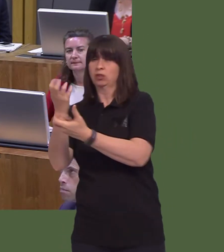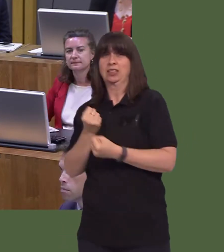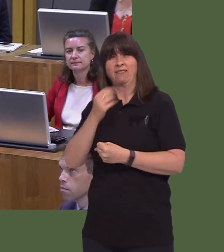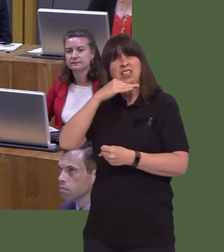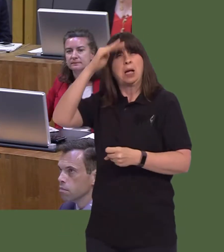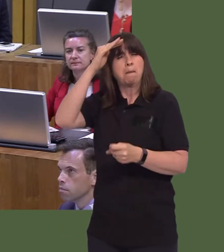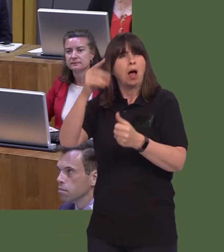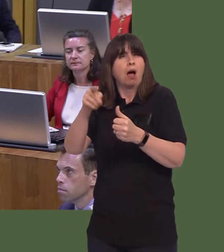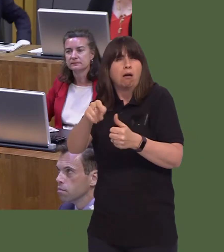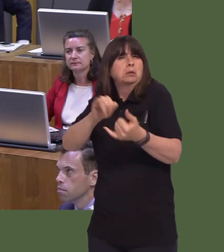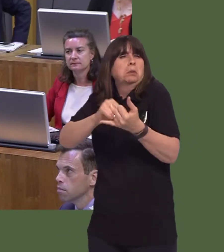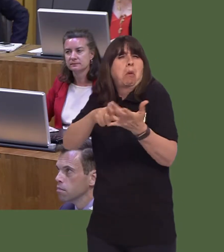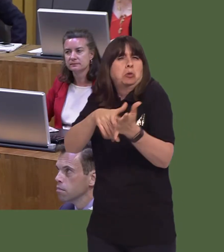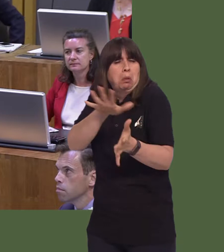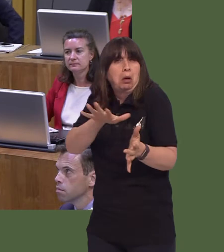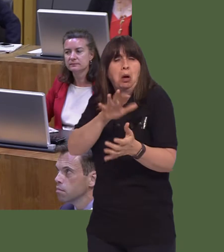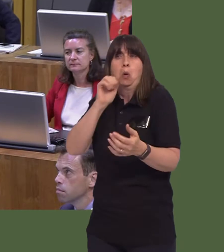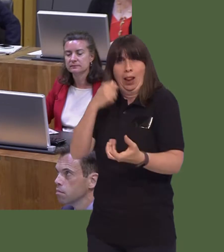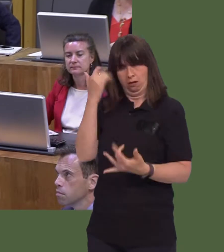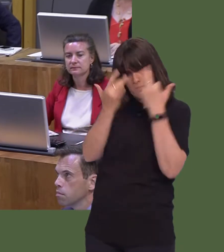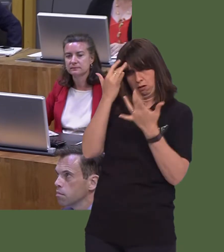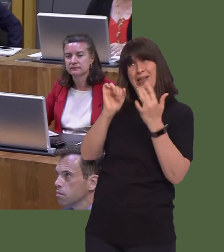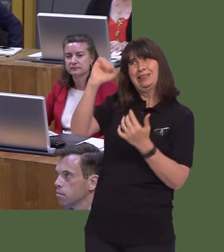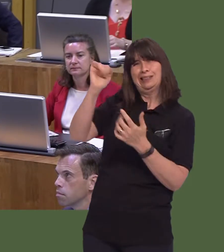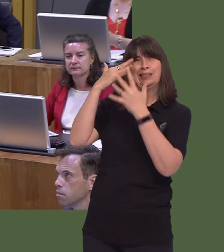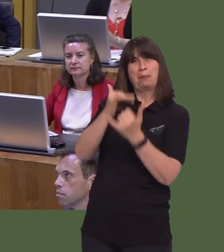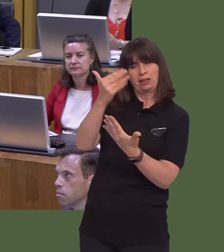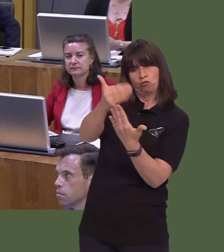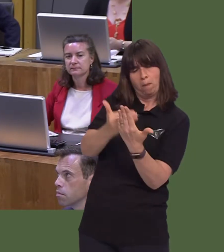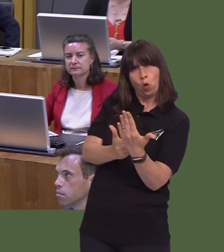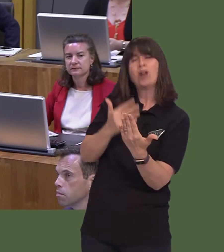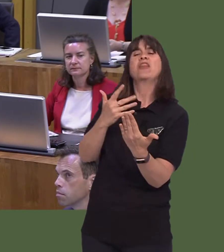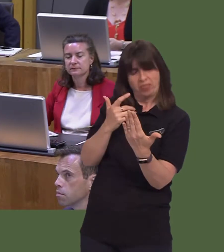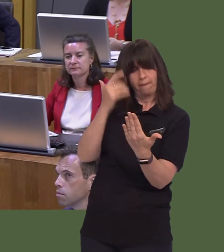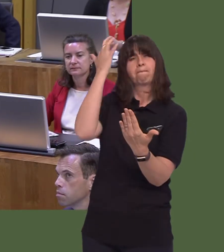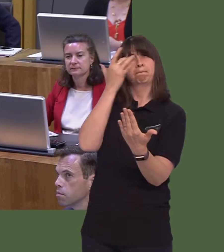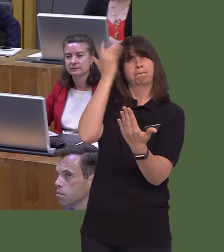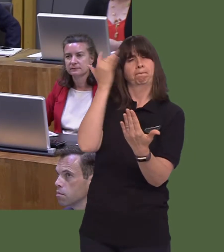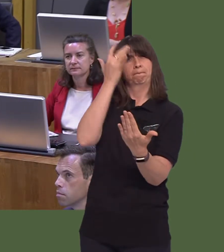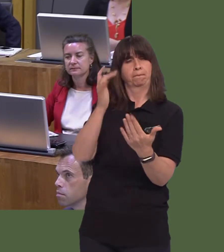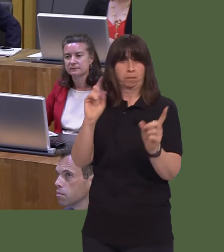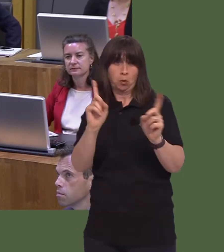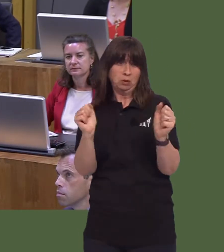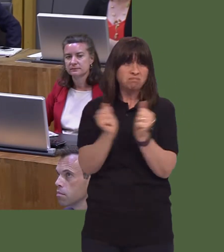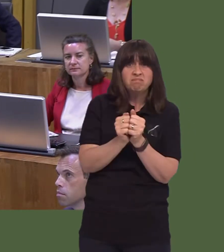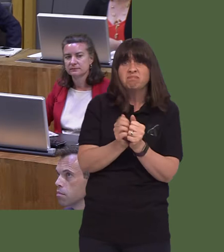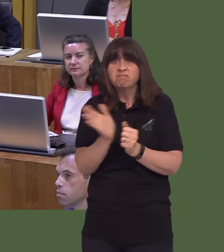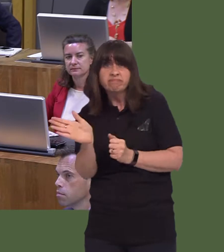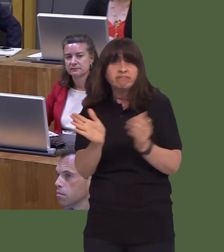consideration to that report, and a decision will then be taken as to which route is the